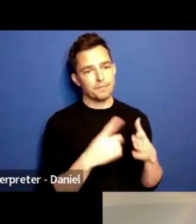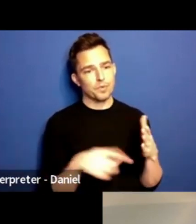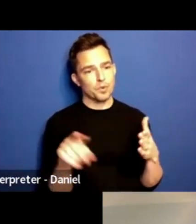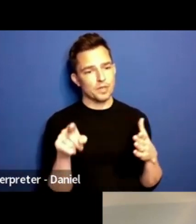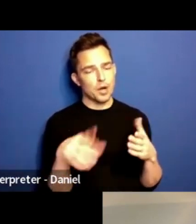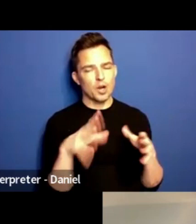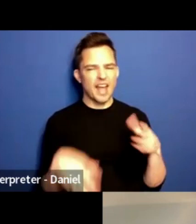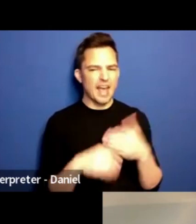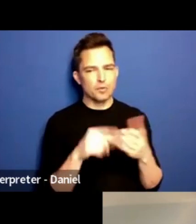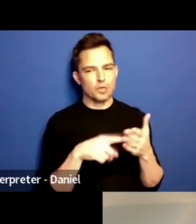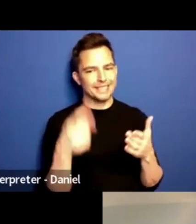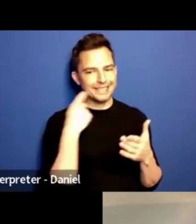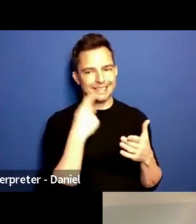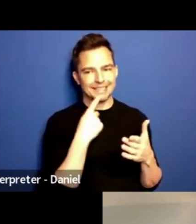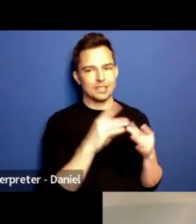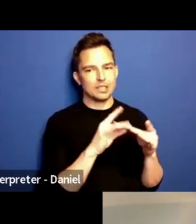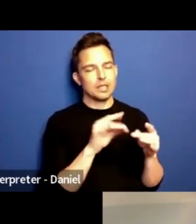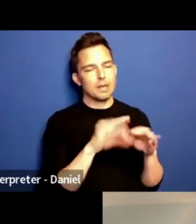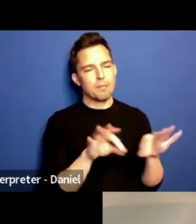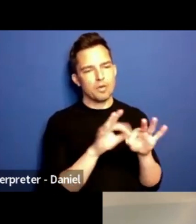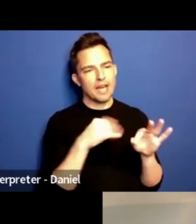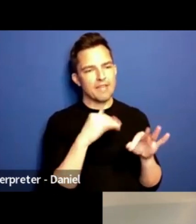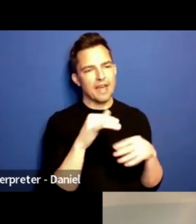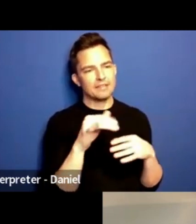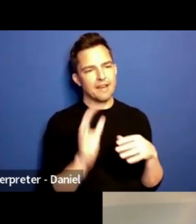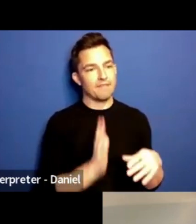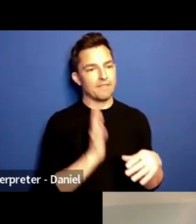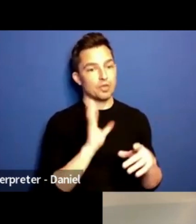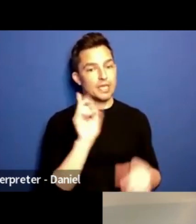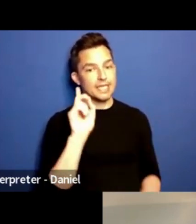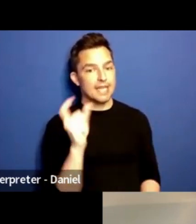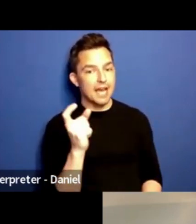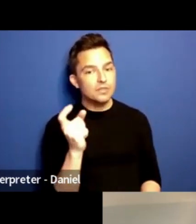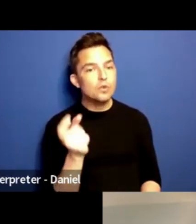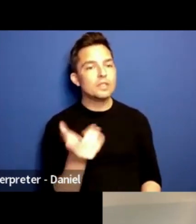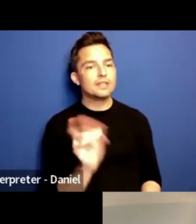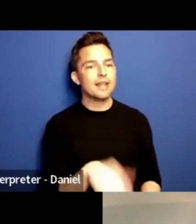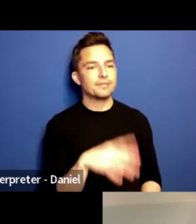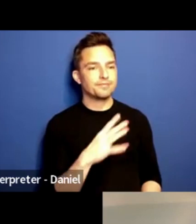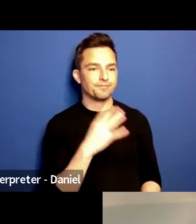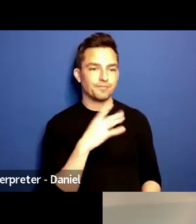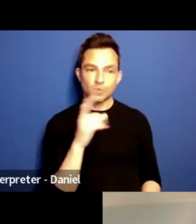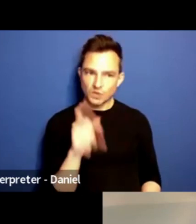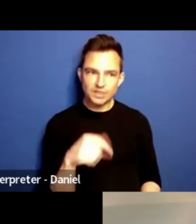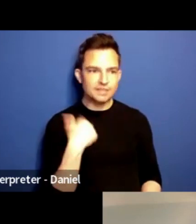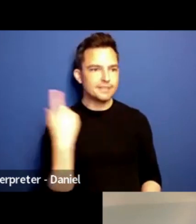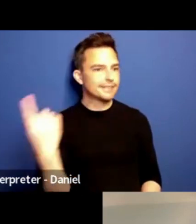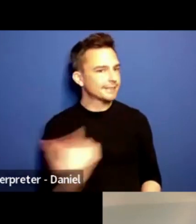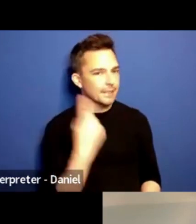the most important thing is you need to have that official diagnosis, you know, that official. You need to have something that states and prove